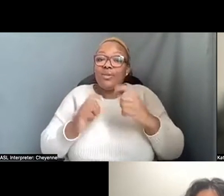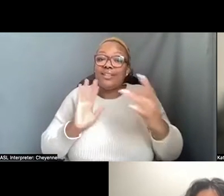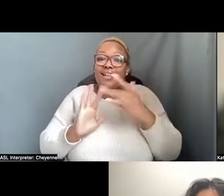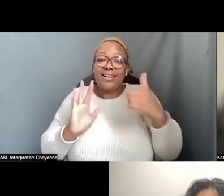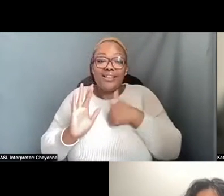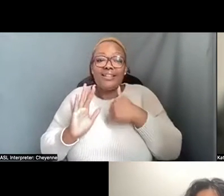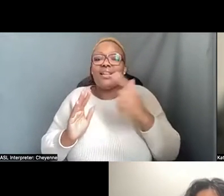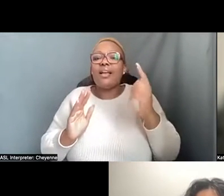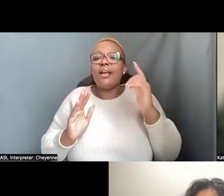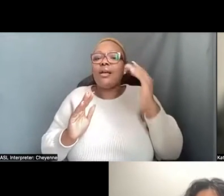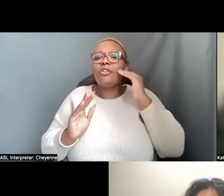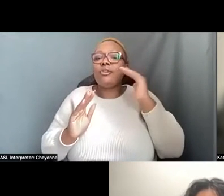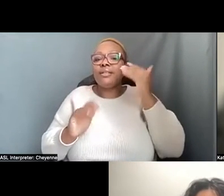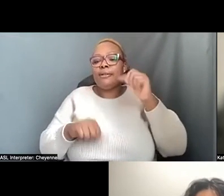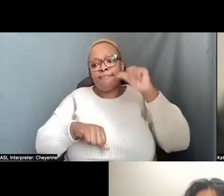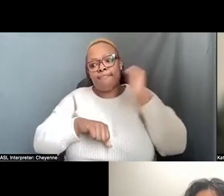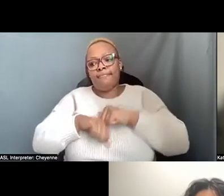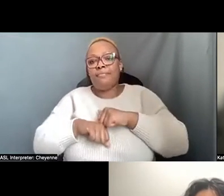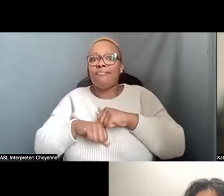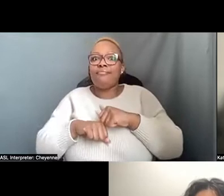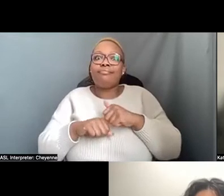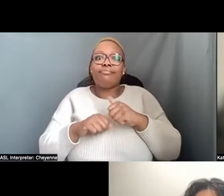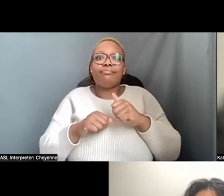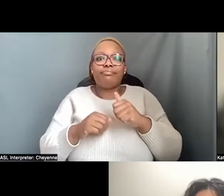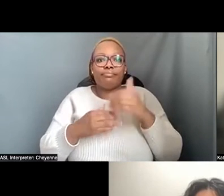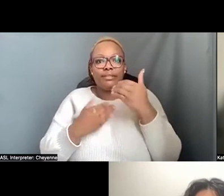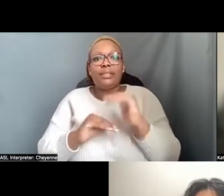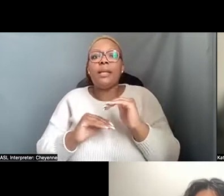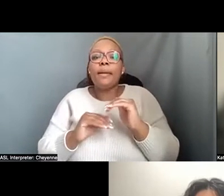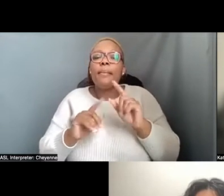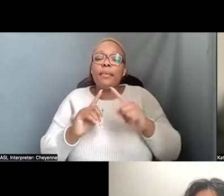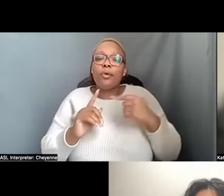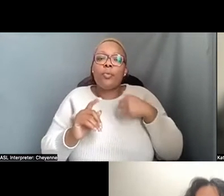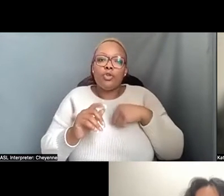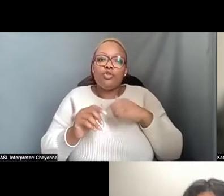But it is something that we are quite kind of stringent about.